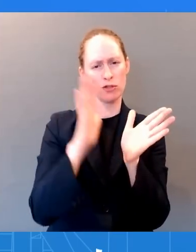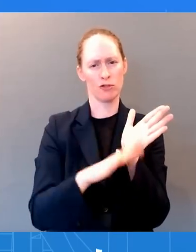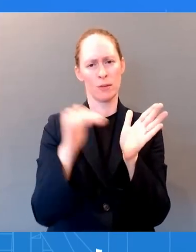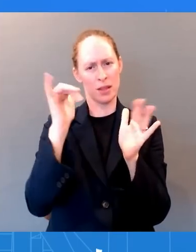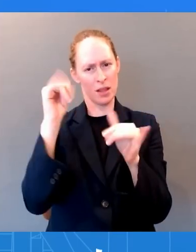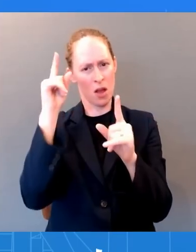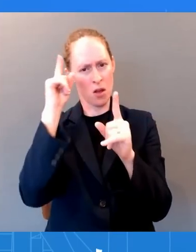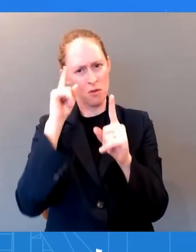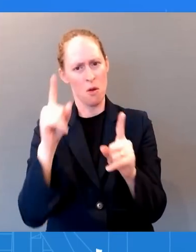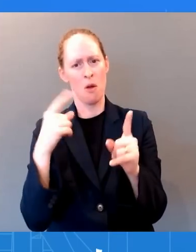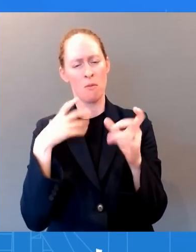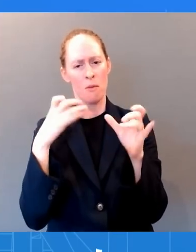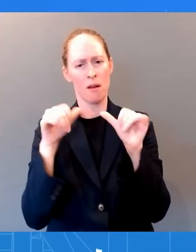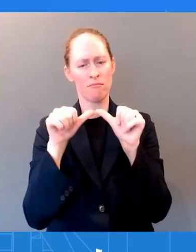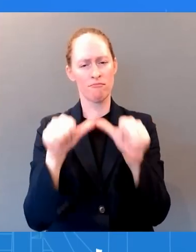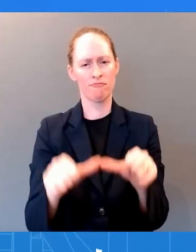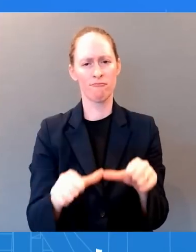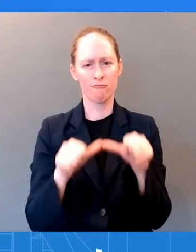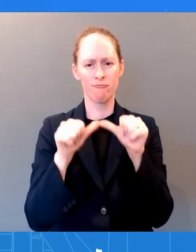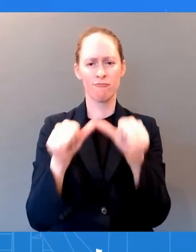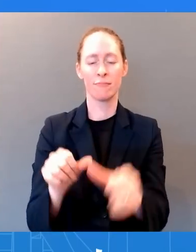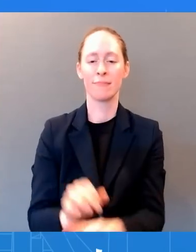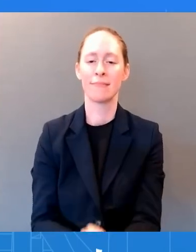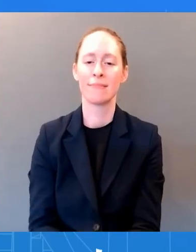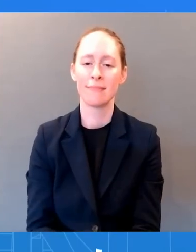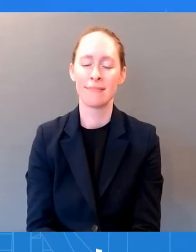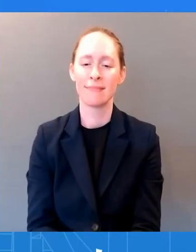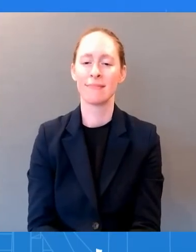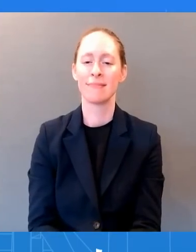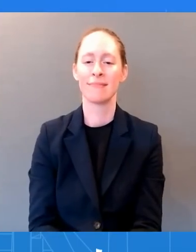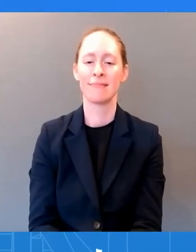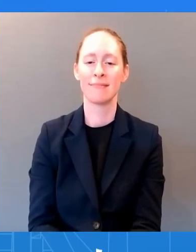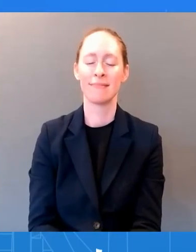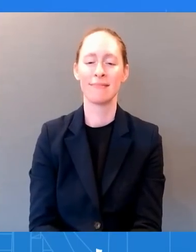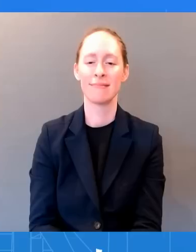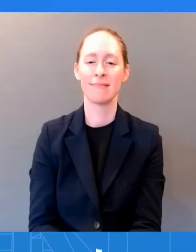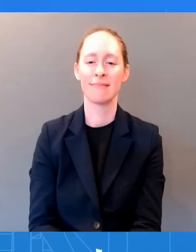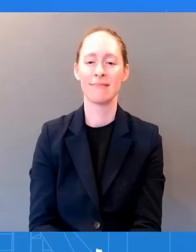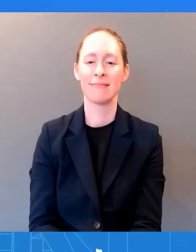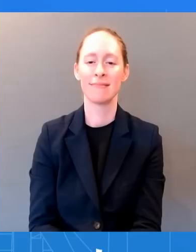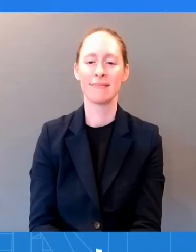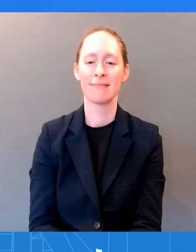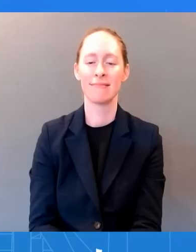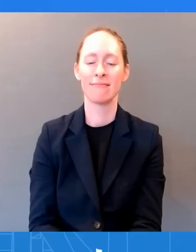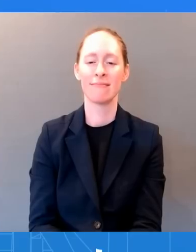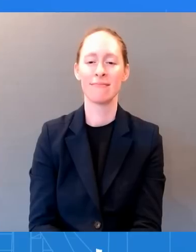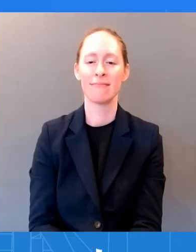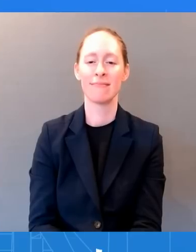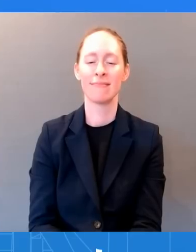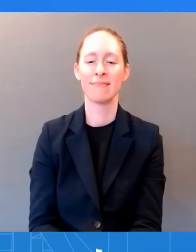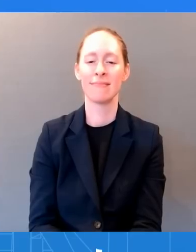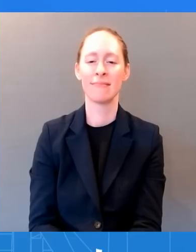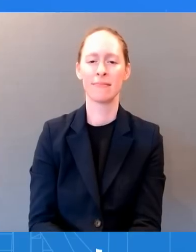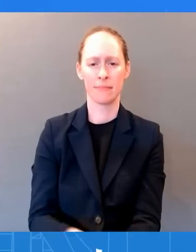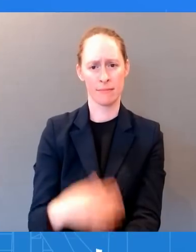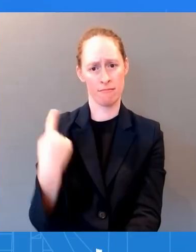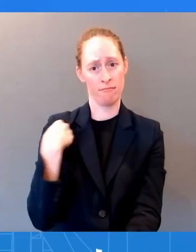that we've seen this country has made over the last 18 months. And, you know, as Powell said -- as Powell also said,